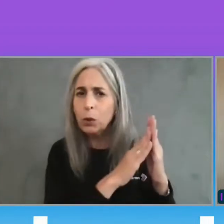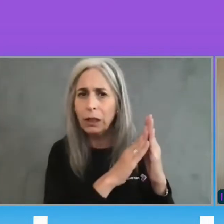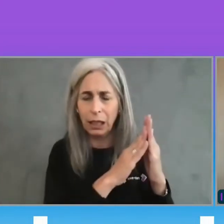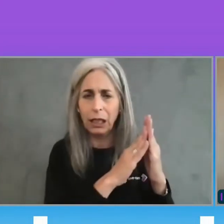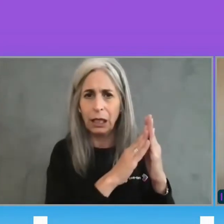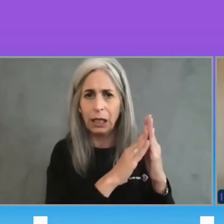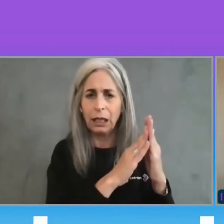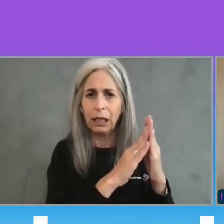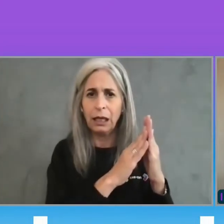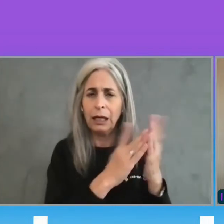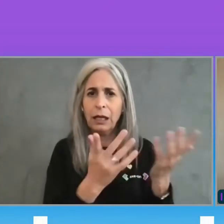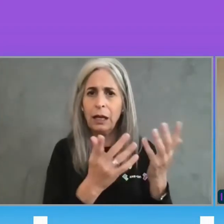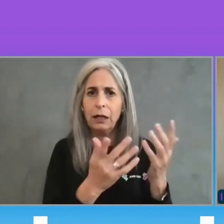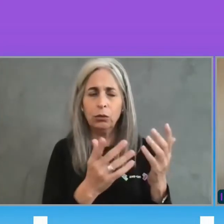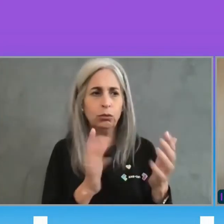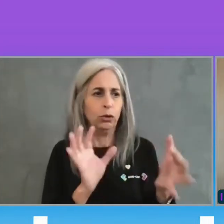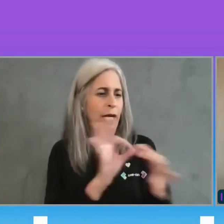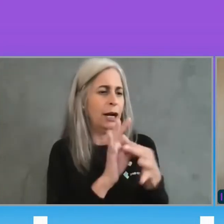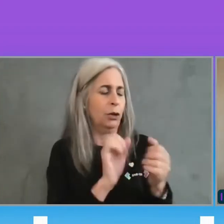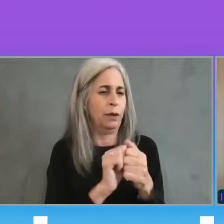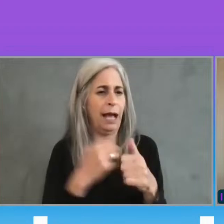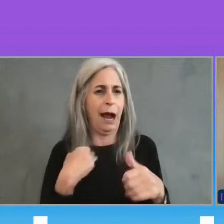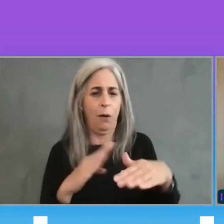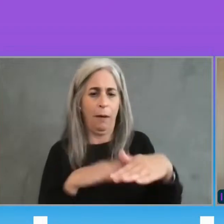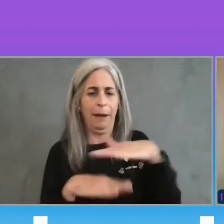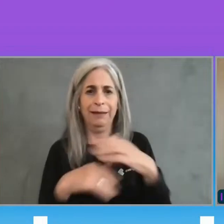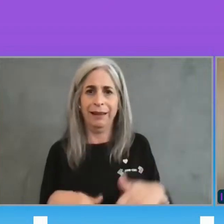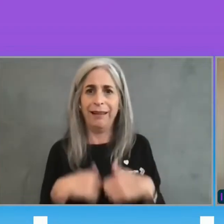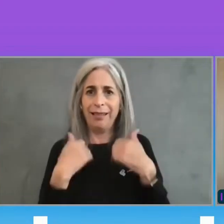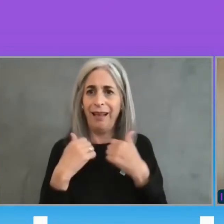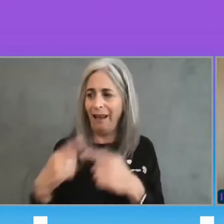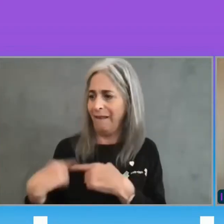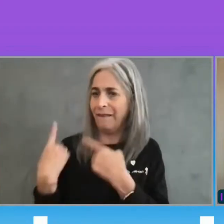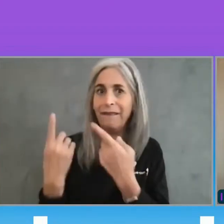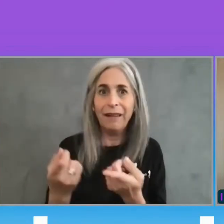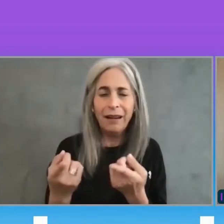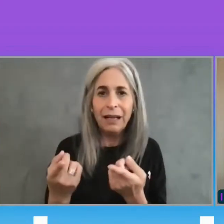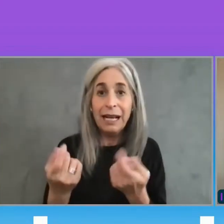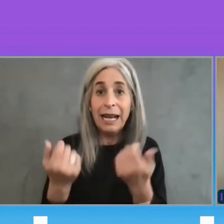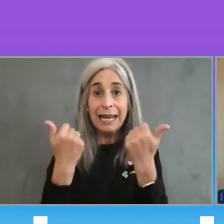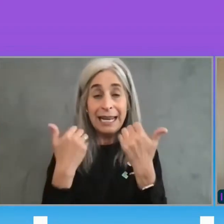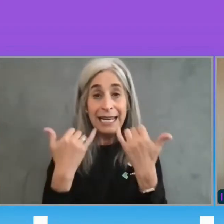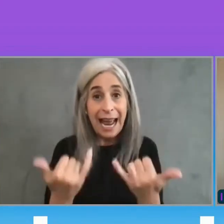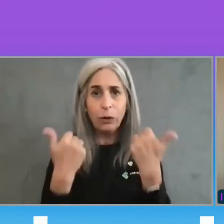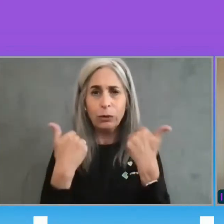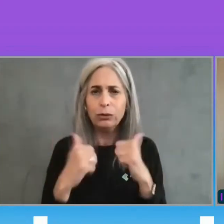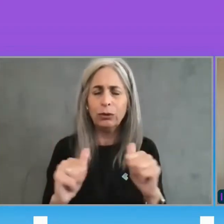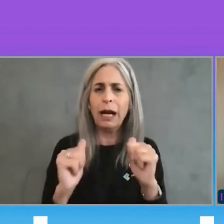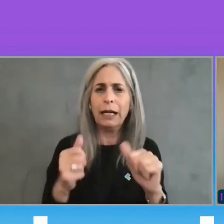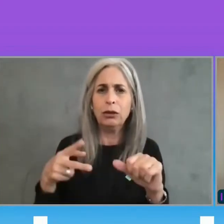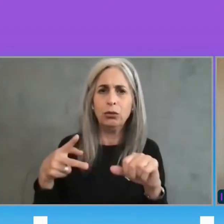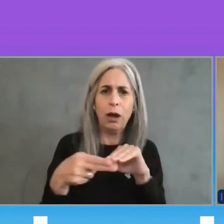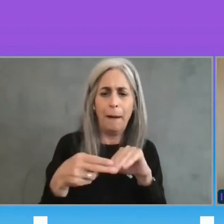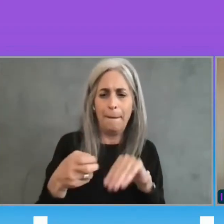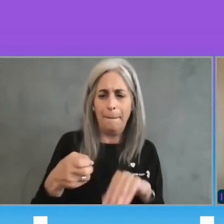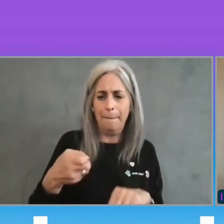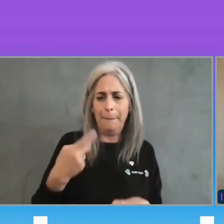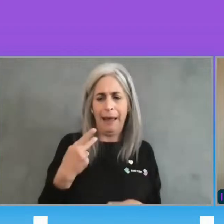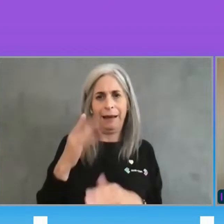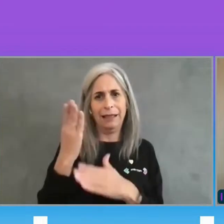our basic rights that we've had for a while. And now there's an